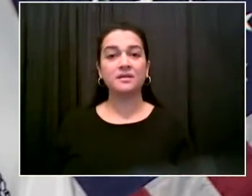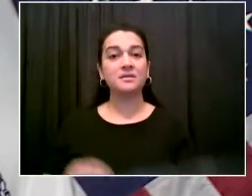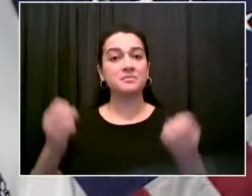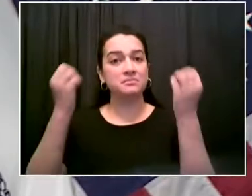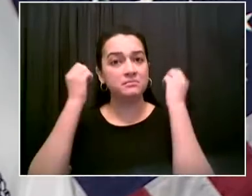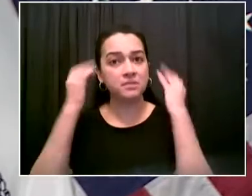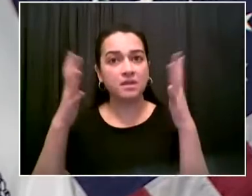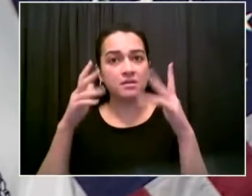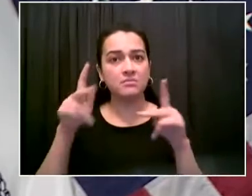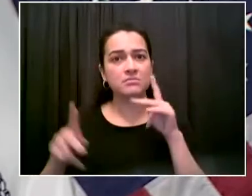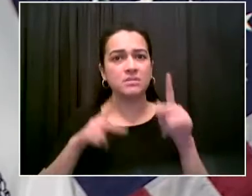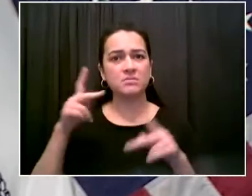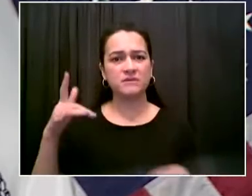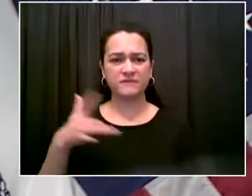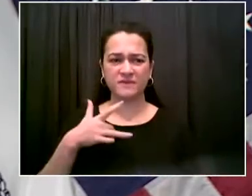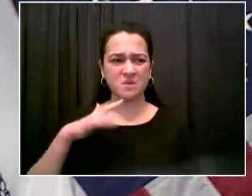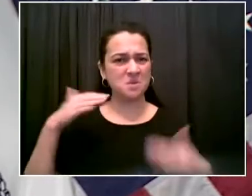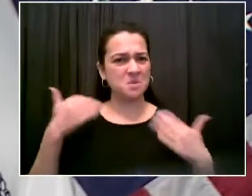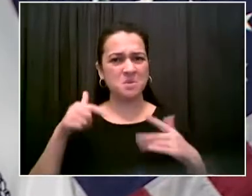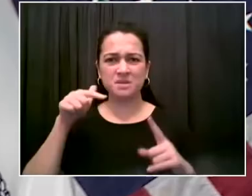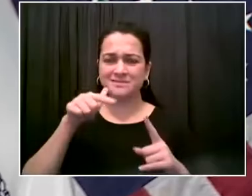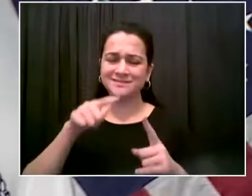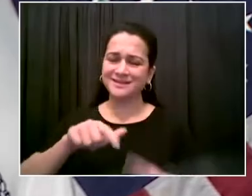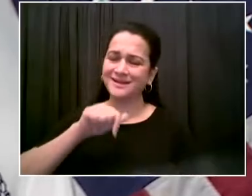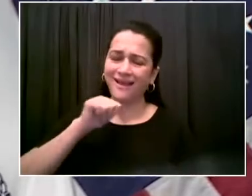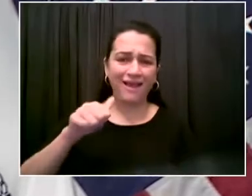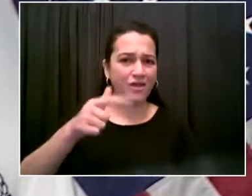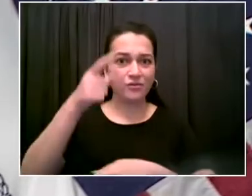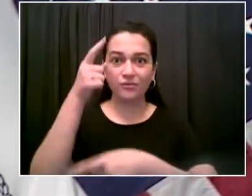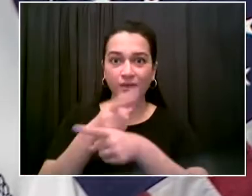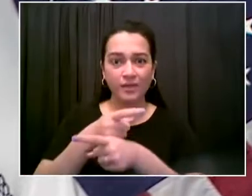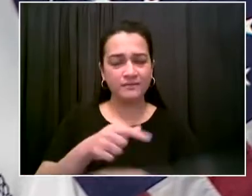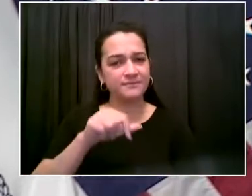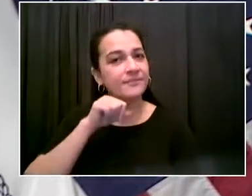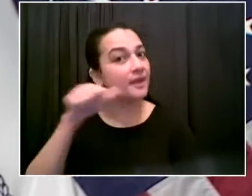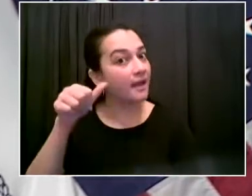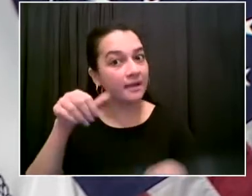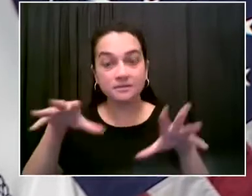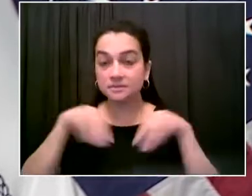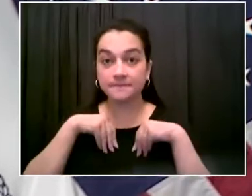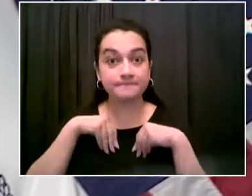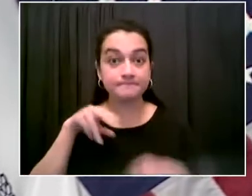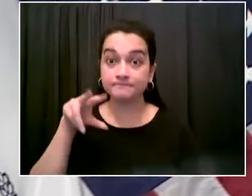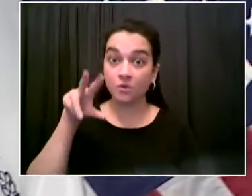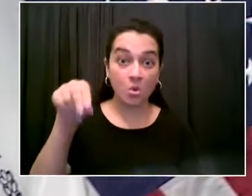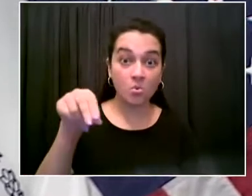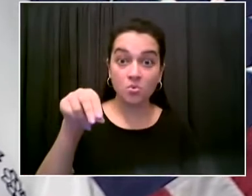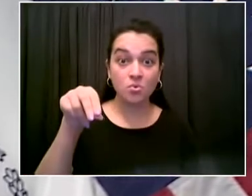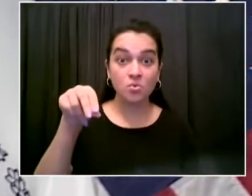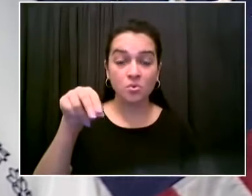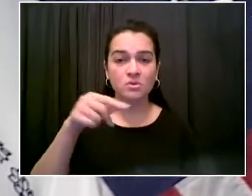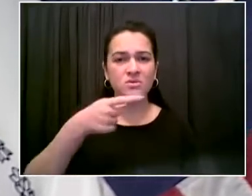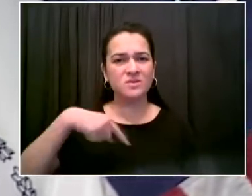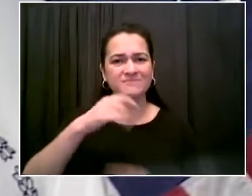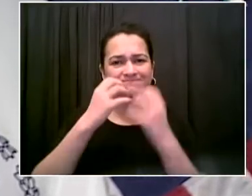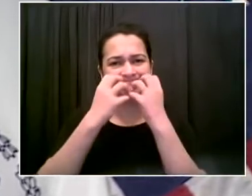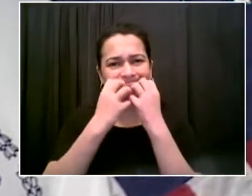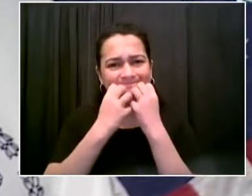FOR SO MANY PEOPLE IN THIS COUNTRY, SO MANY PEOPLE IN THIS CITY IT WAS UNACCEPTABLE AND BEYOND.